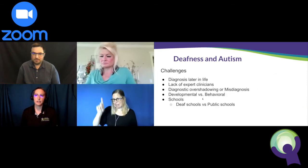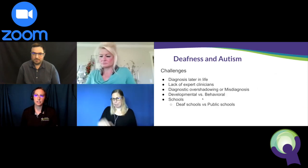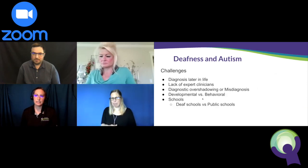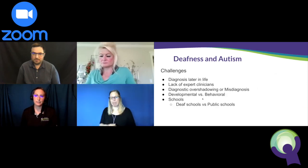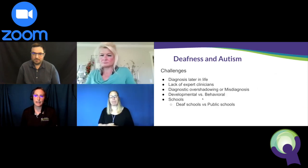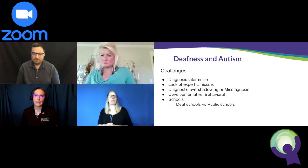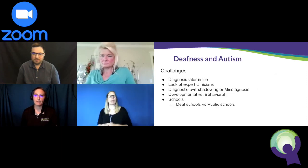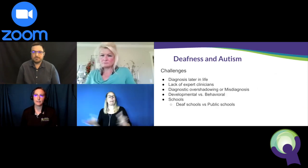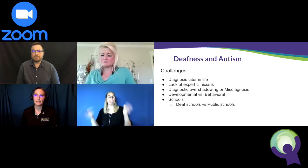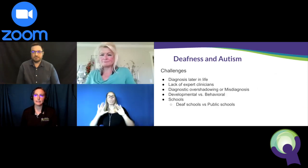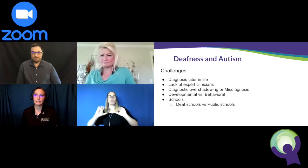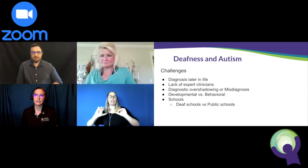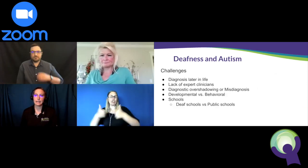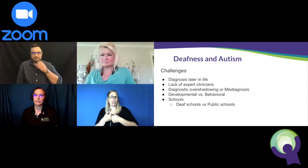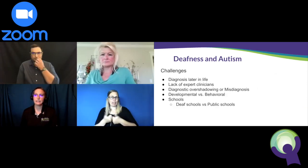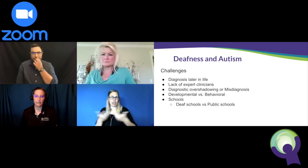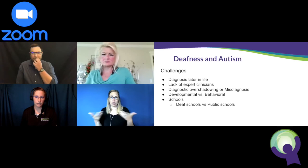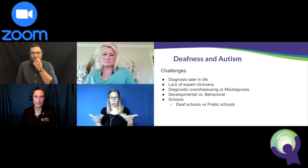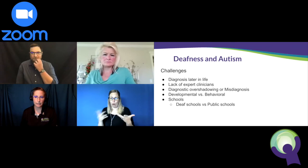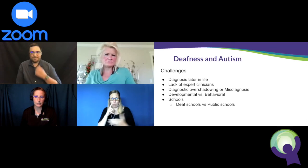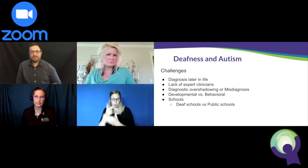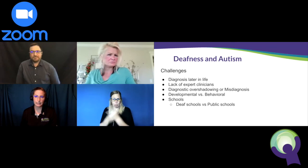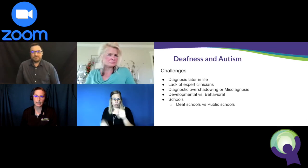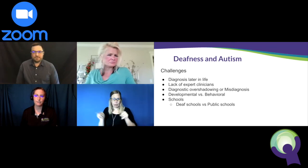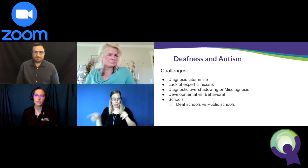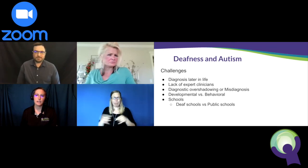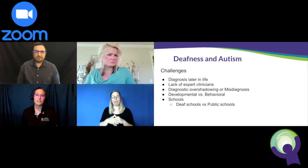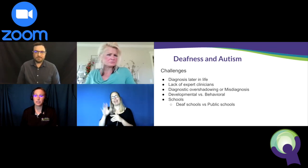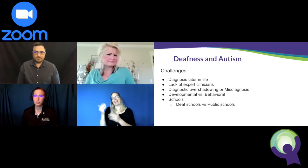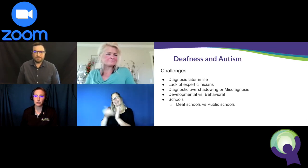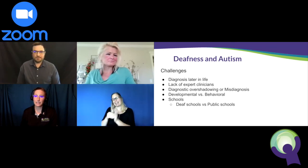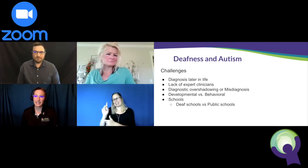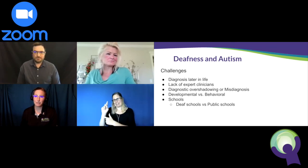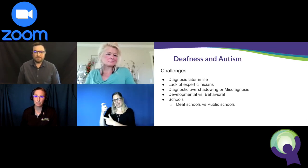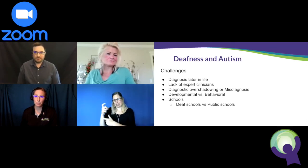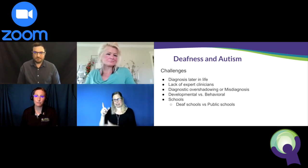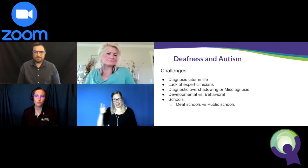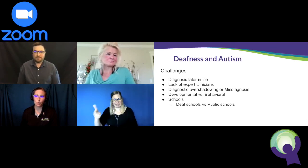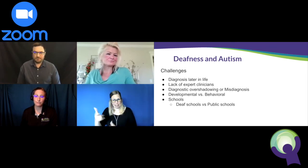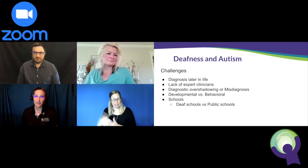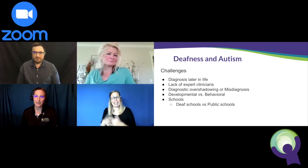Challenges that they may have; is again, the later diagnosis in life, especially when we're talking about between four and five.